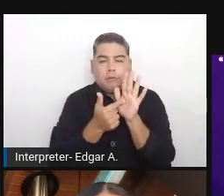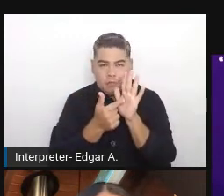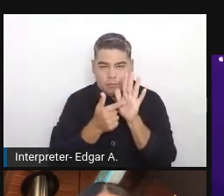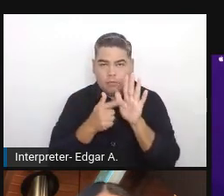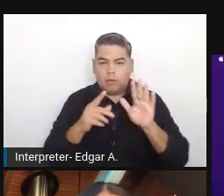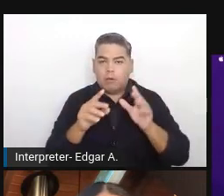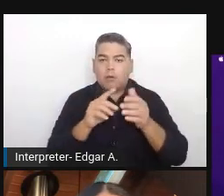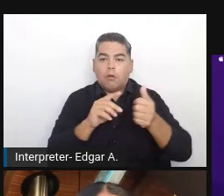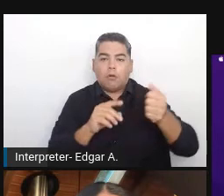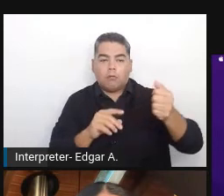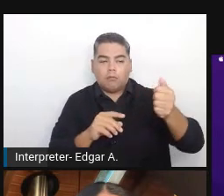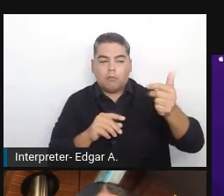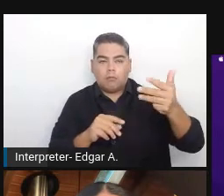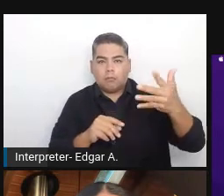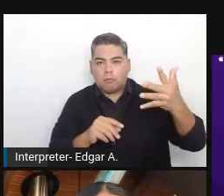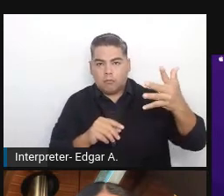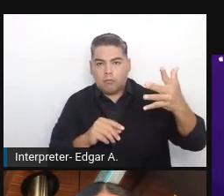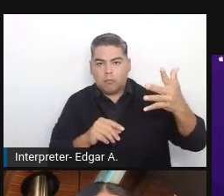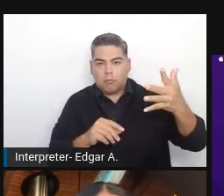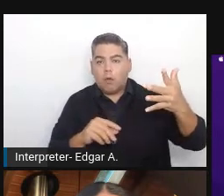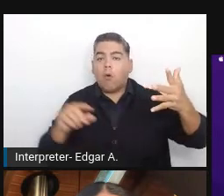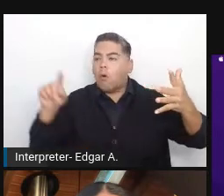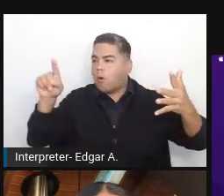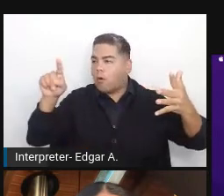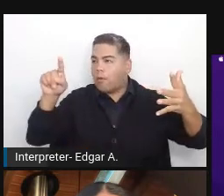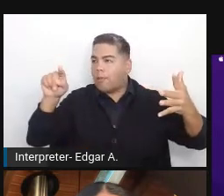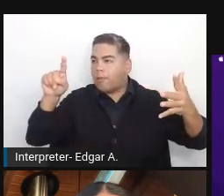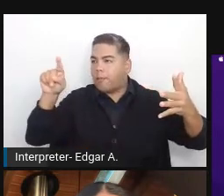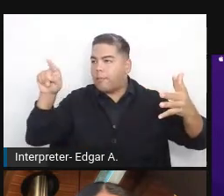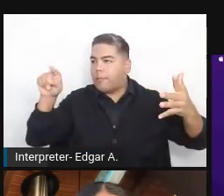checkboxes, a select with many options.